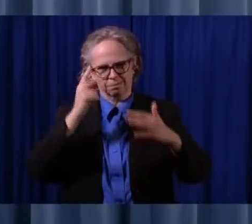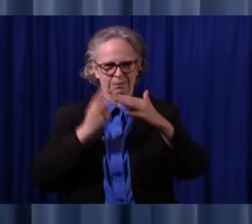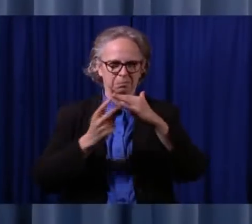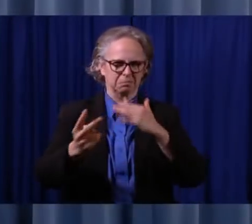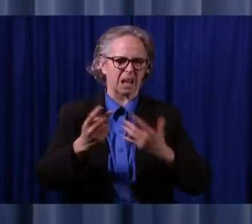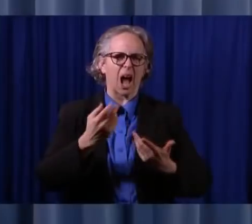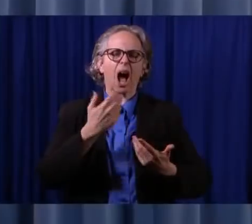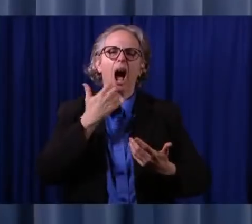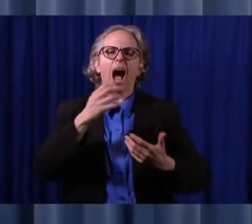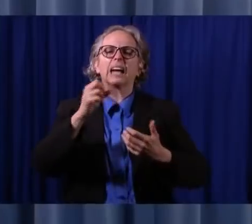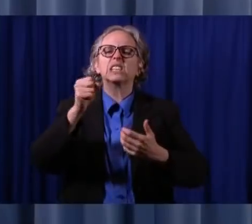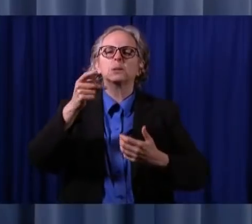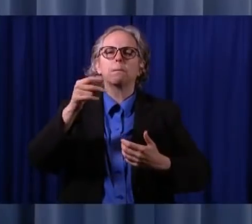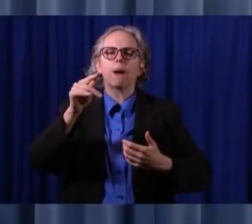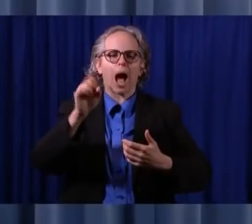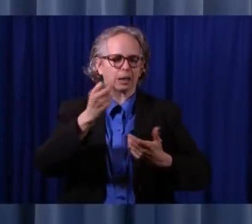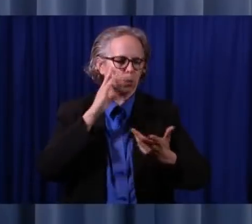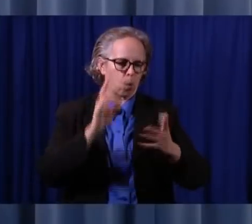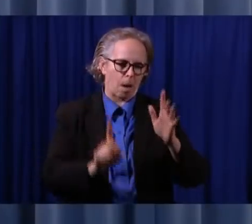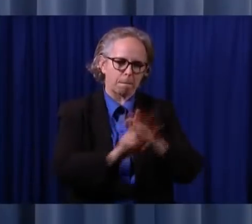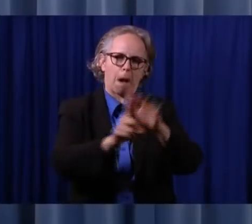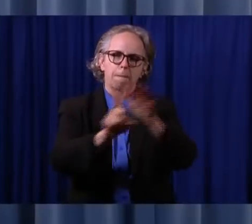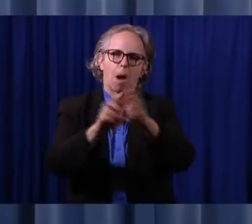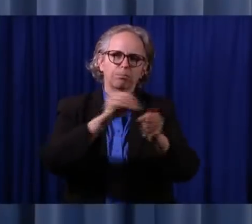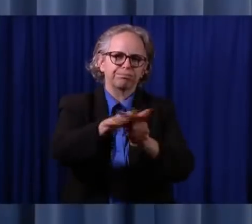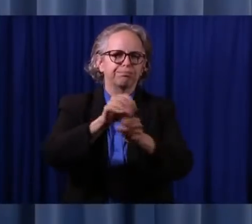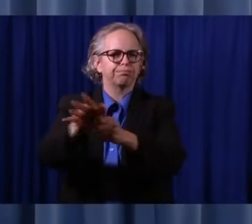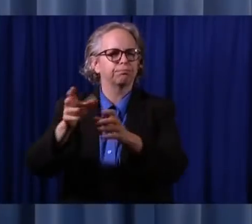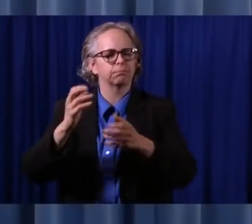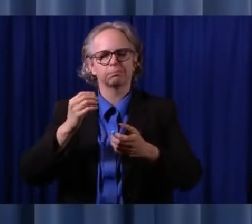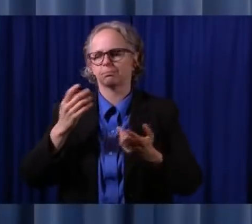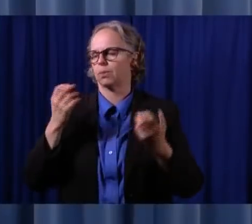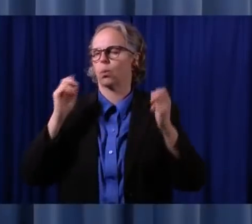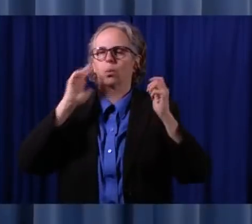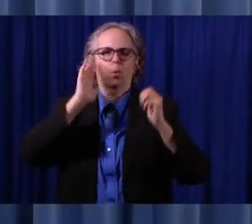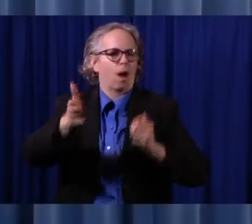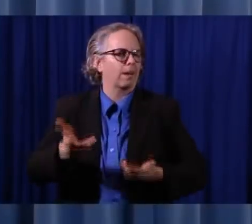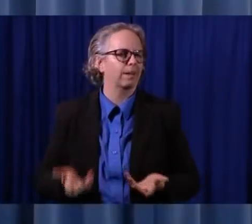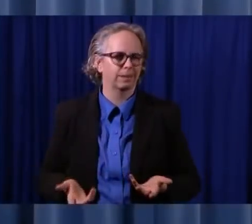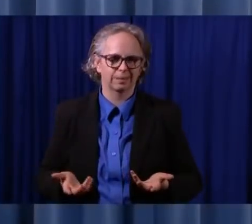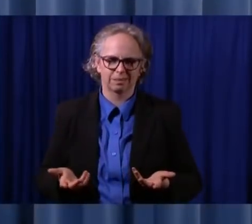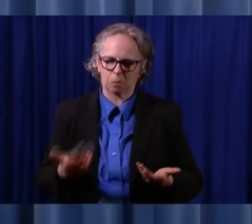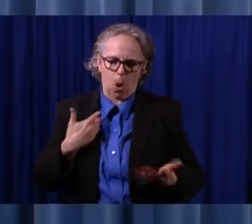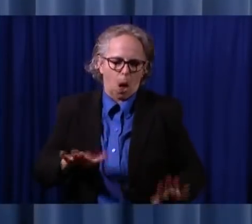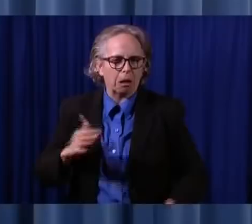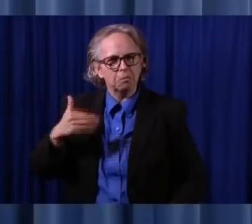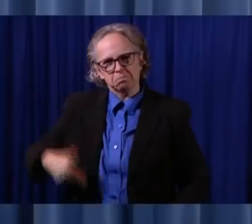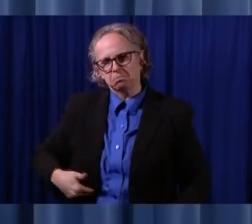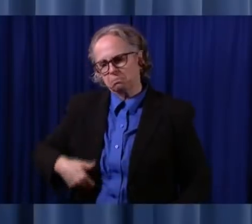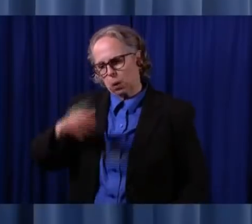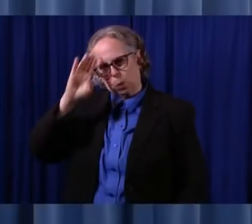COME AS A REAL SHOCK. WE ARE GOING TO SEE HOTSPOTS. WE ARE GOING TO SEE INCREASES IN CASES